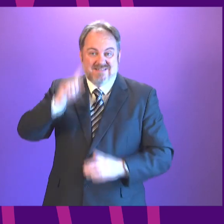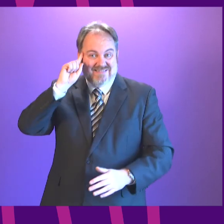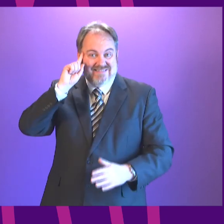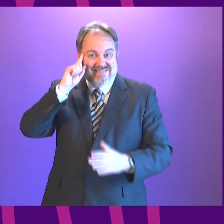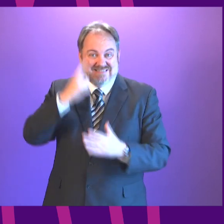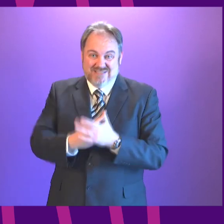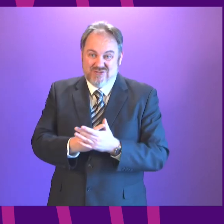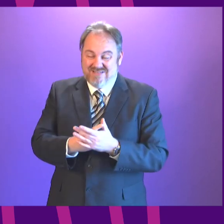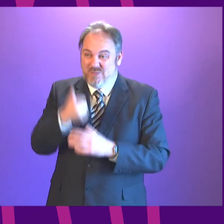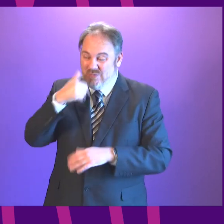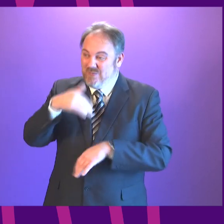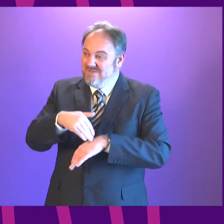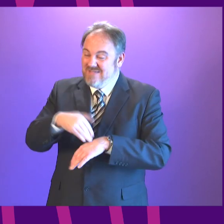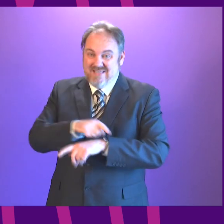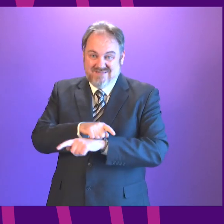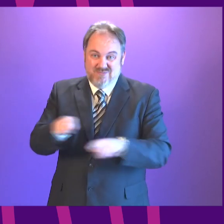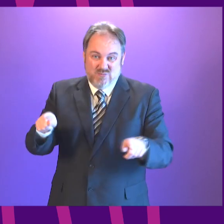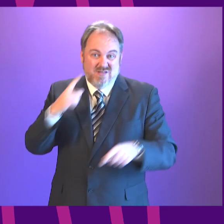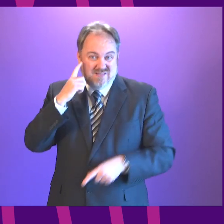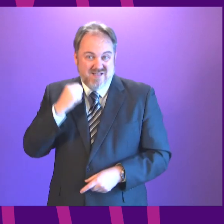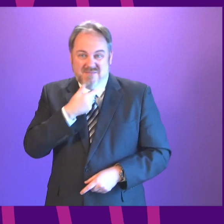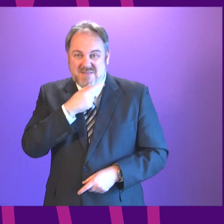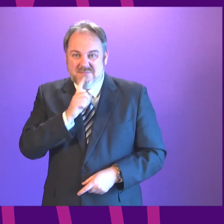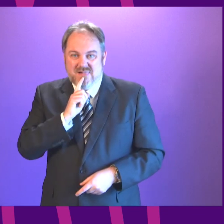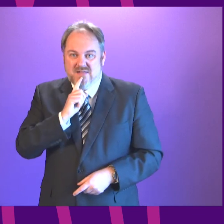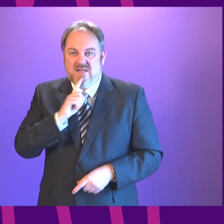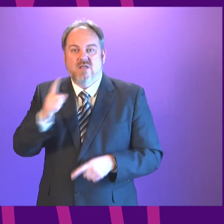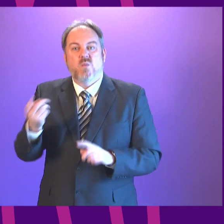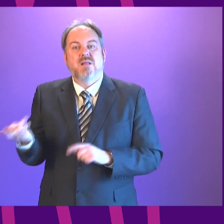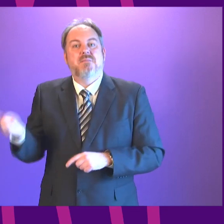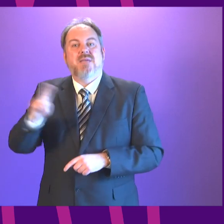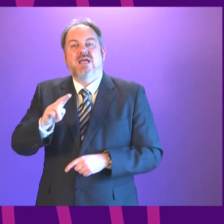for the young people and parents affected.